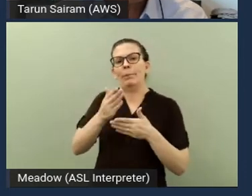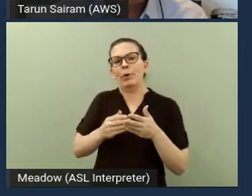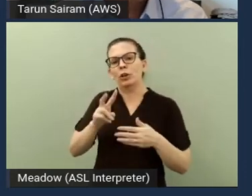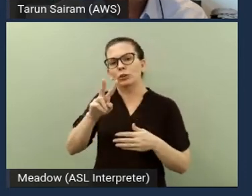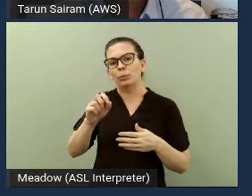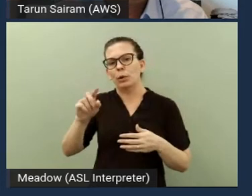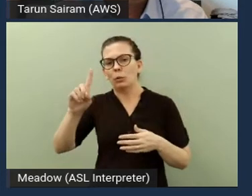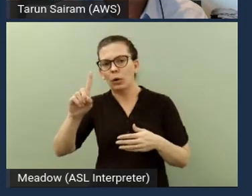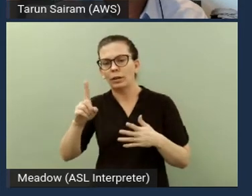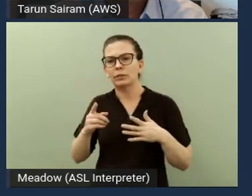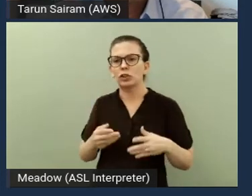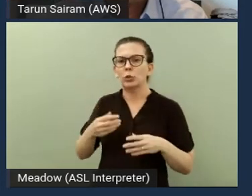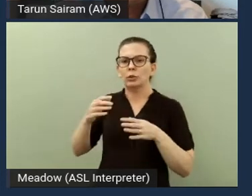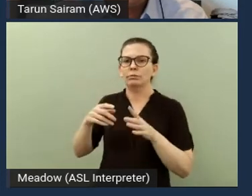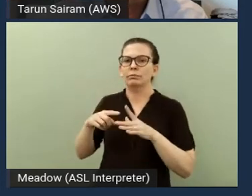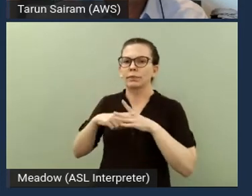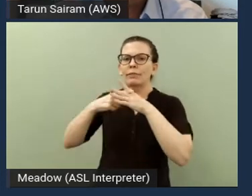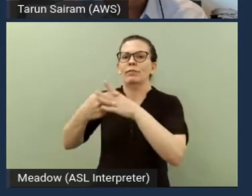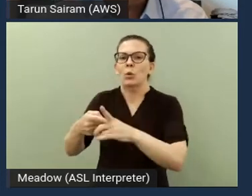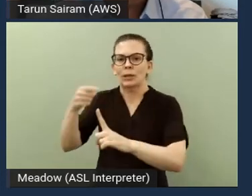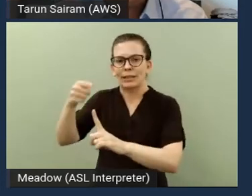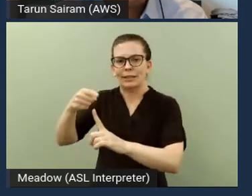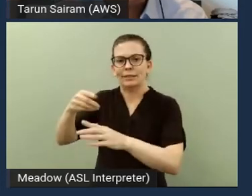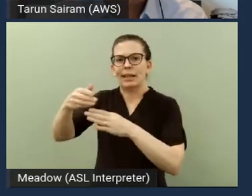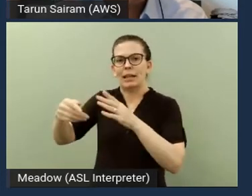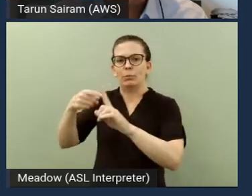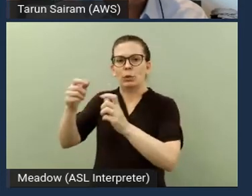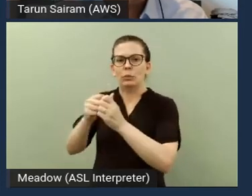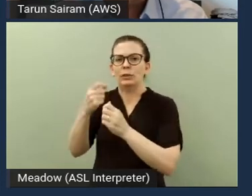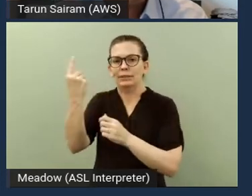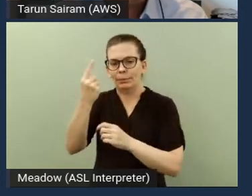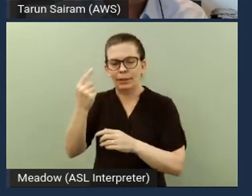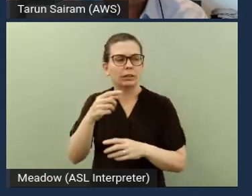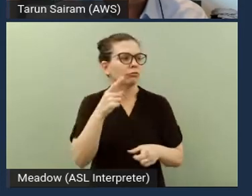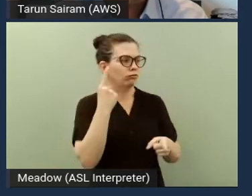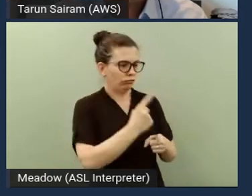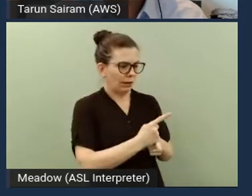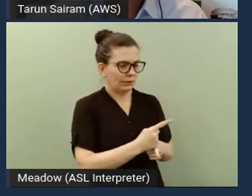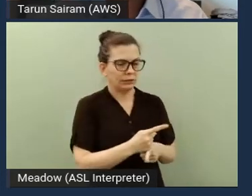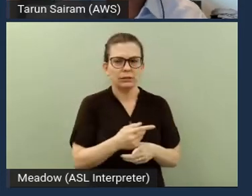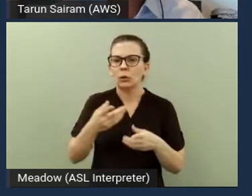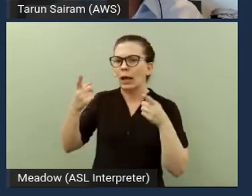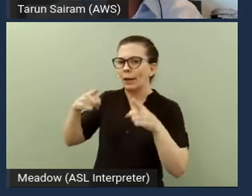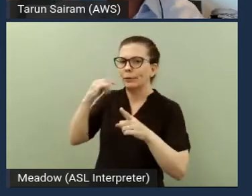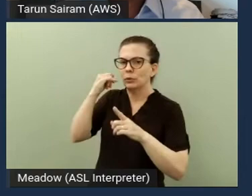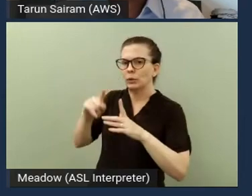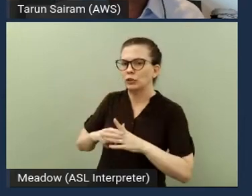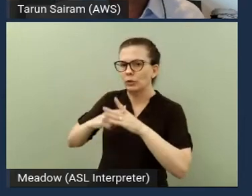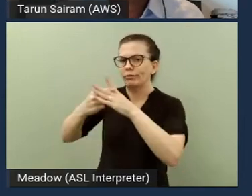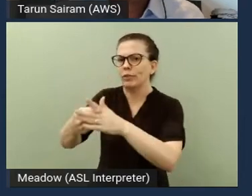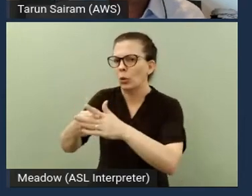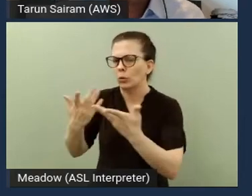with some data, right? Right. - Correct, okay. And what happens when you invoke that? What do we get outside?